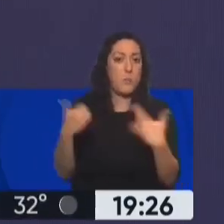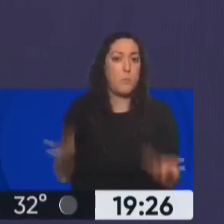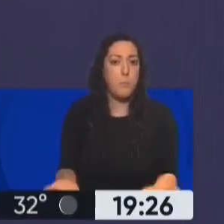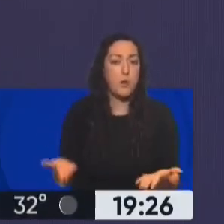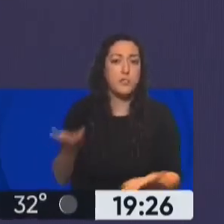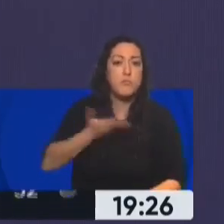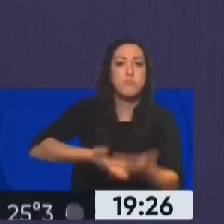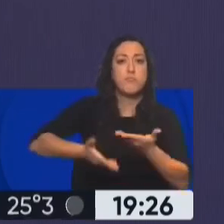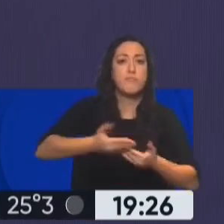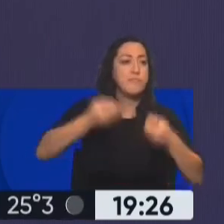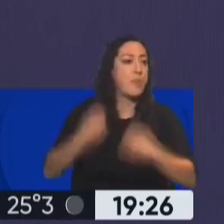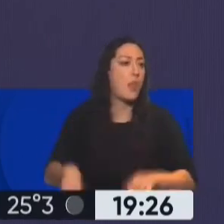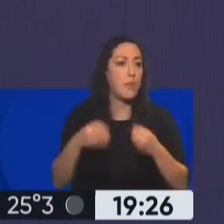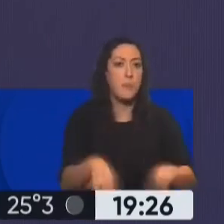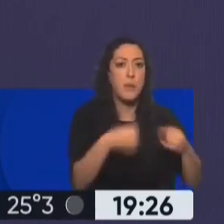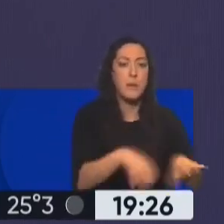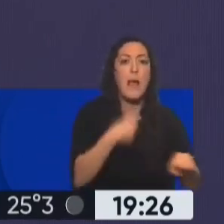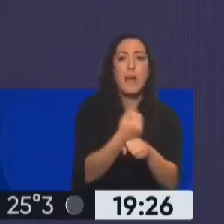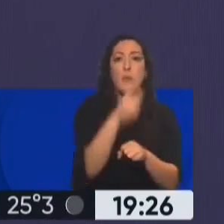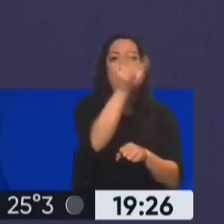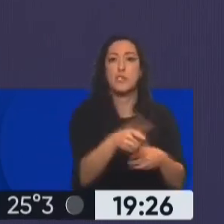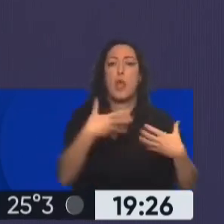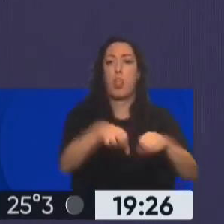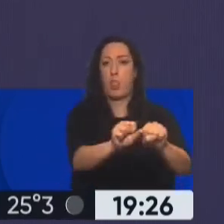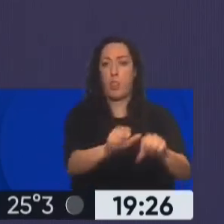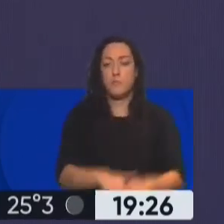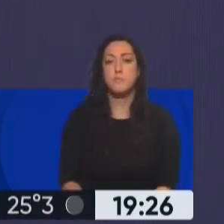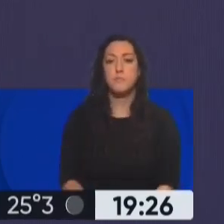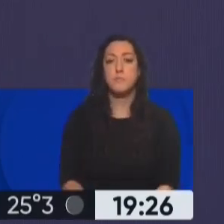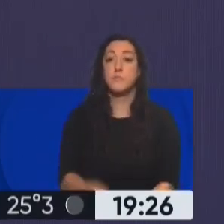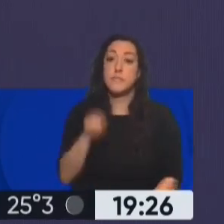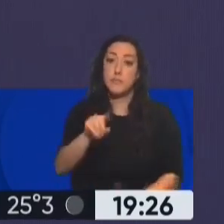with which there is a huge problem.